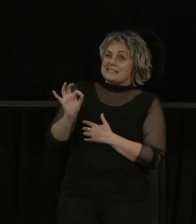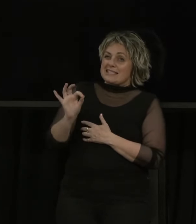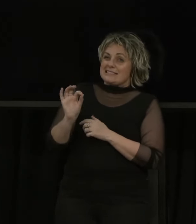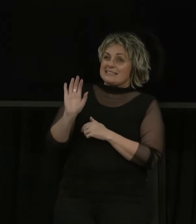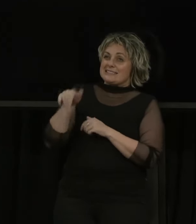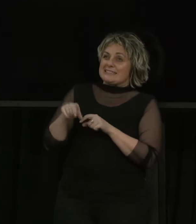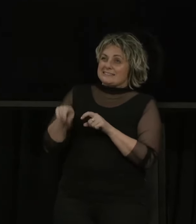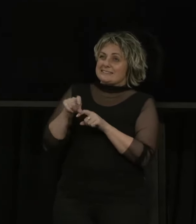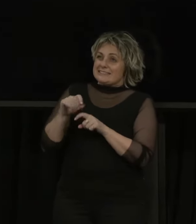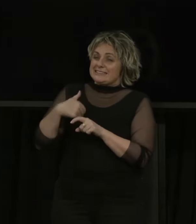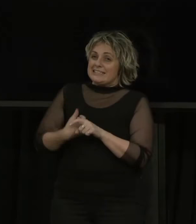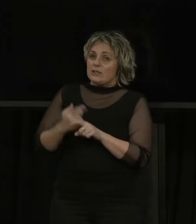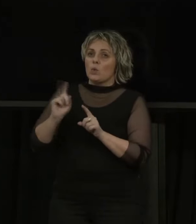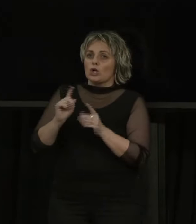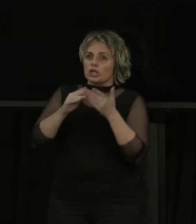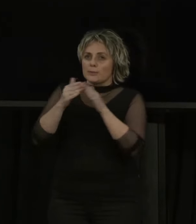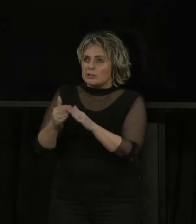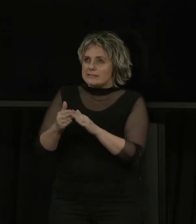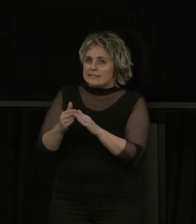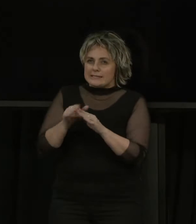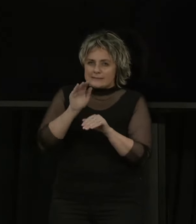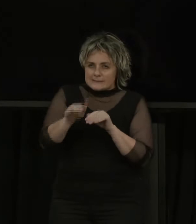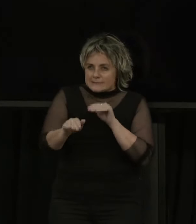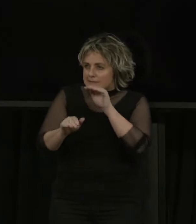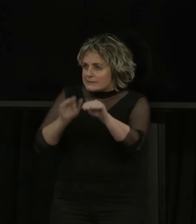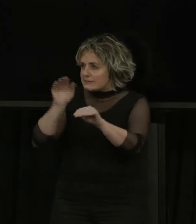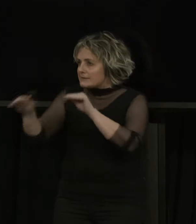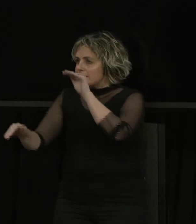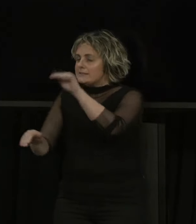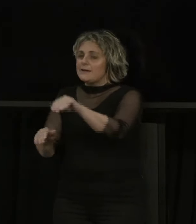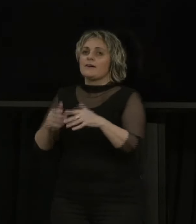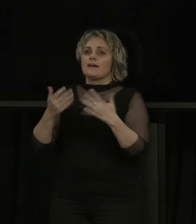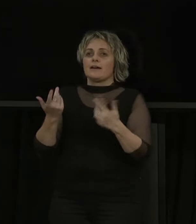or the GP, at the next stage, a